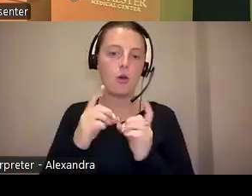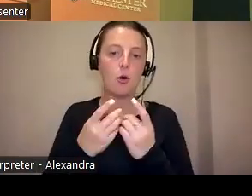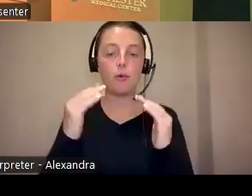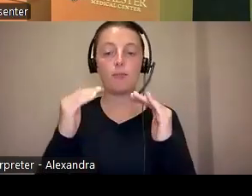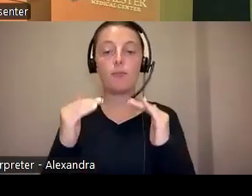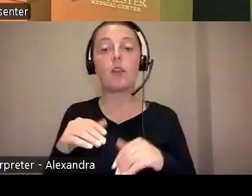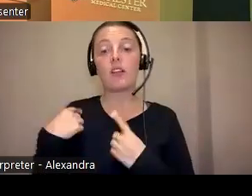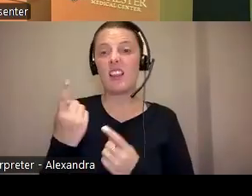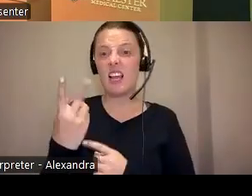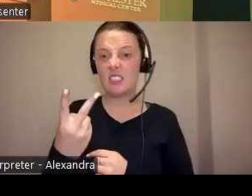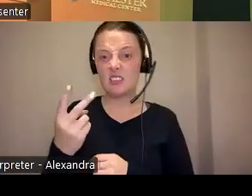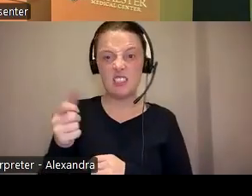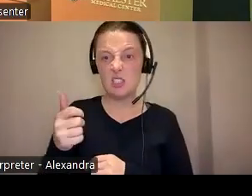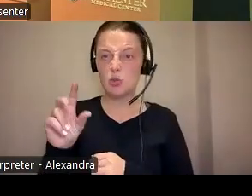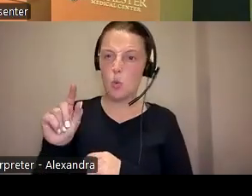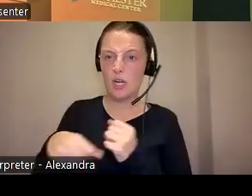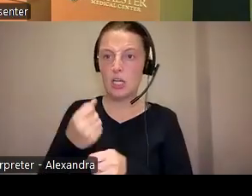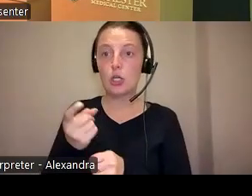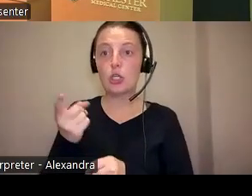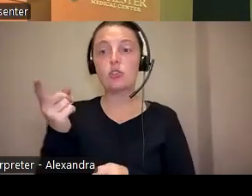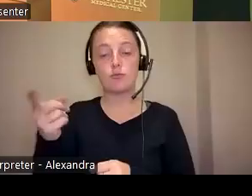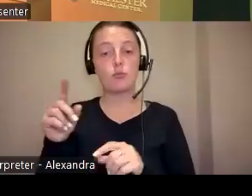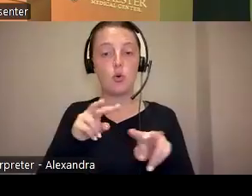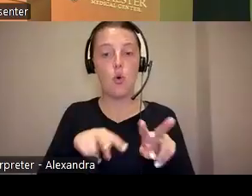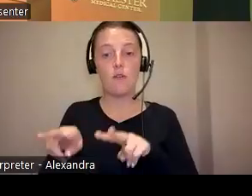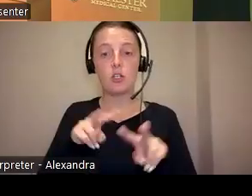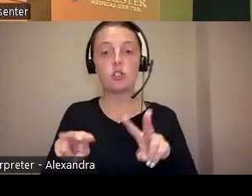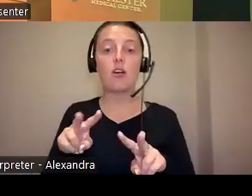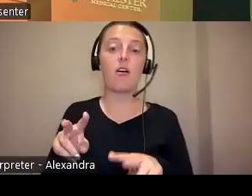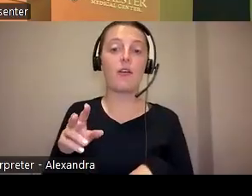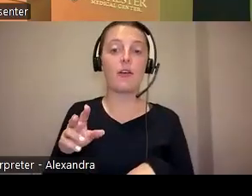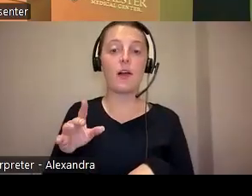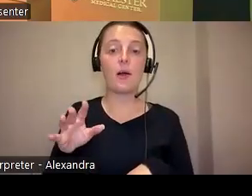health promotion oversaw community consumer and diversity affairs for psychiatry faculty and